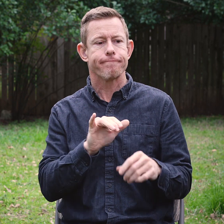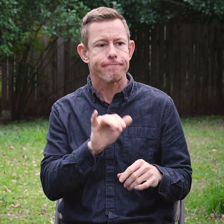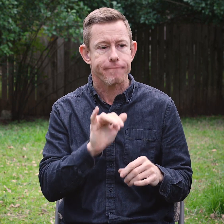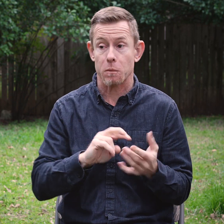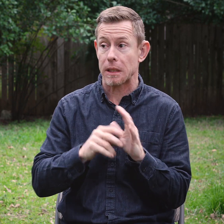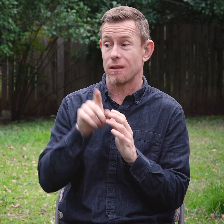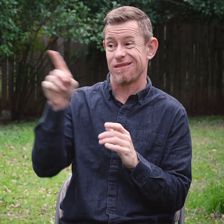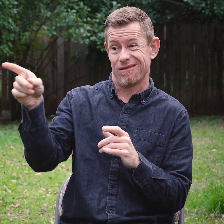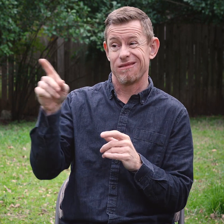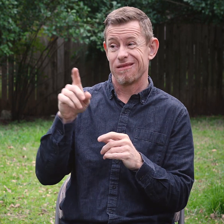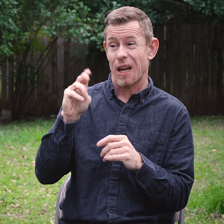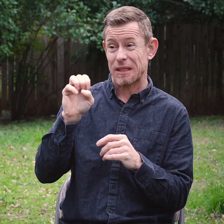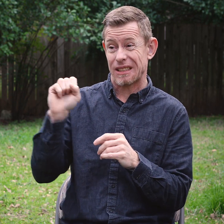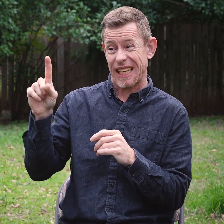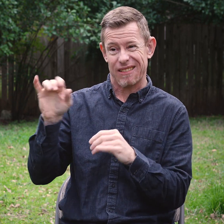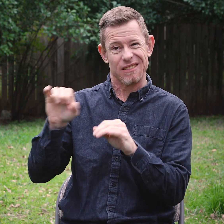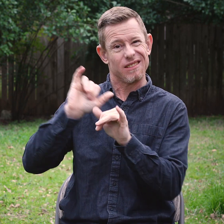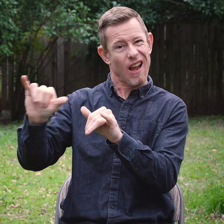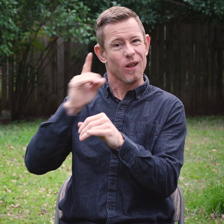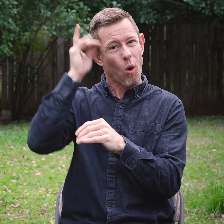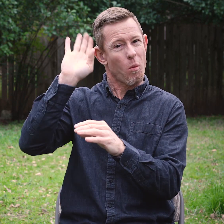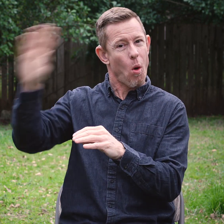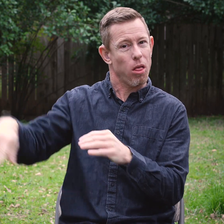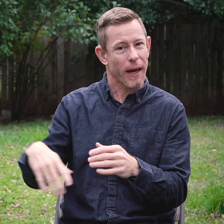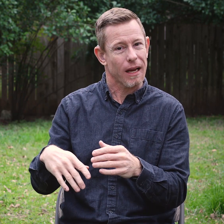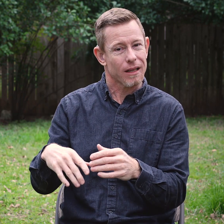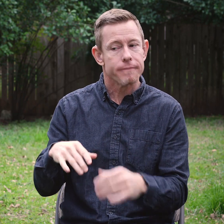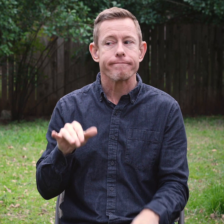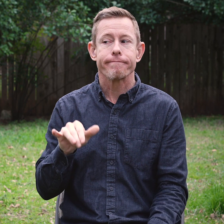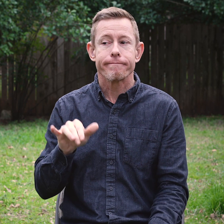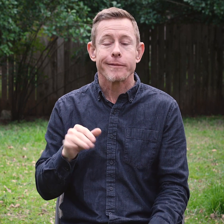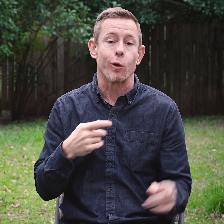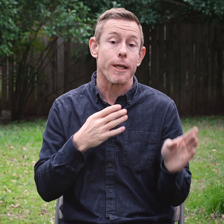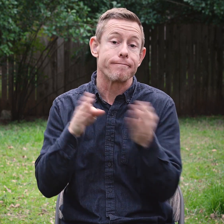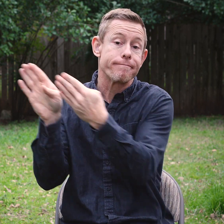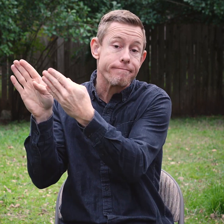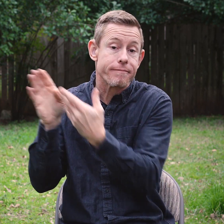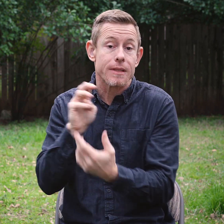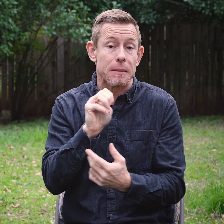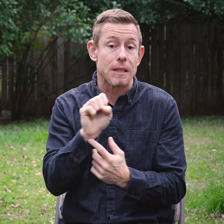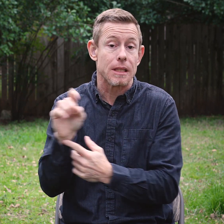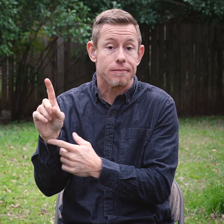MSSD, on the other hand, allowed students to stay permanently in the dorms, so we chose MSSD.